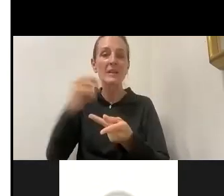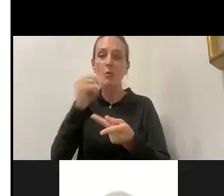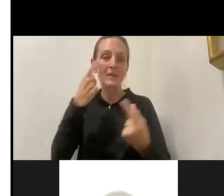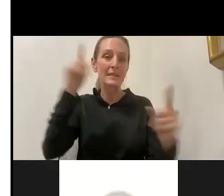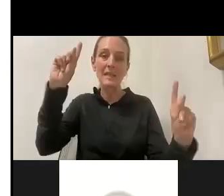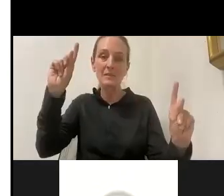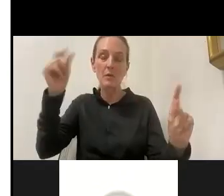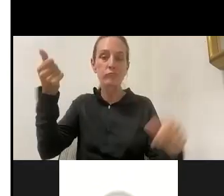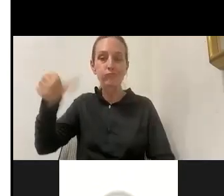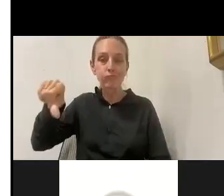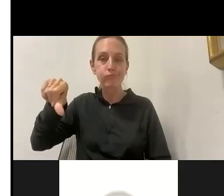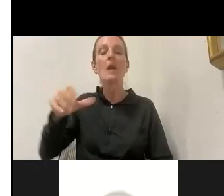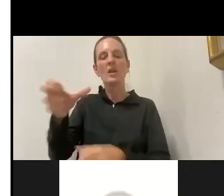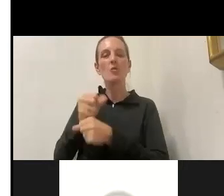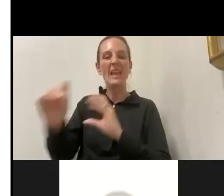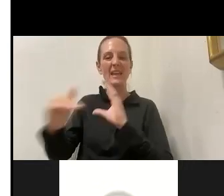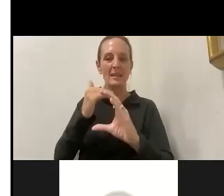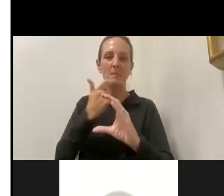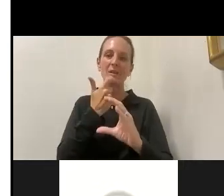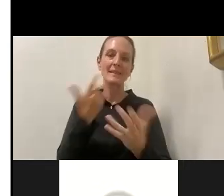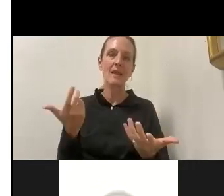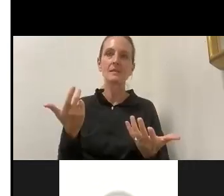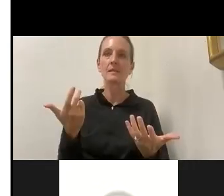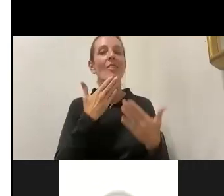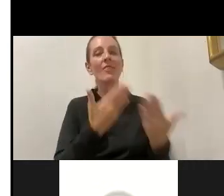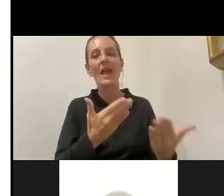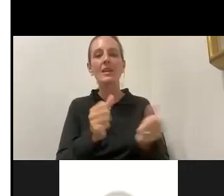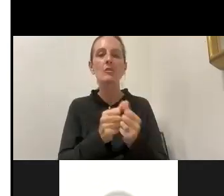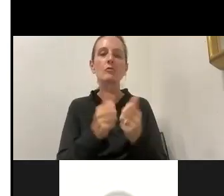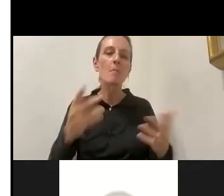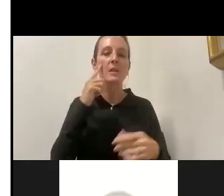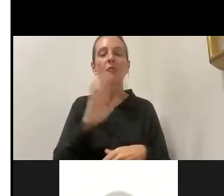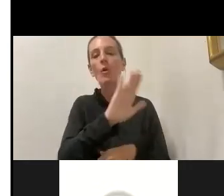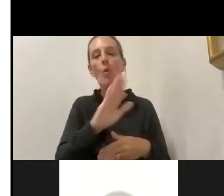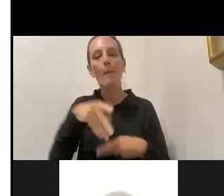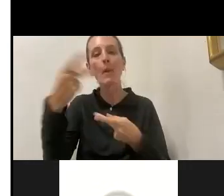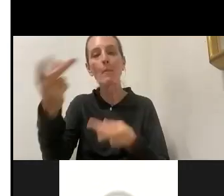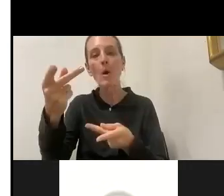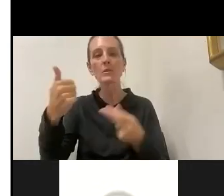get an email saying Thank you so much for your proposal - we have five minutes left you guys,